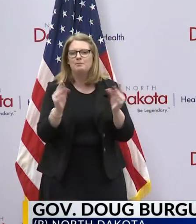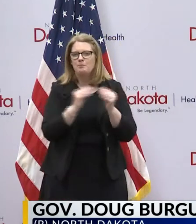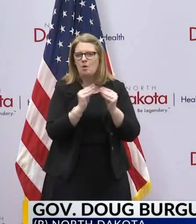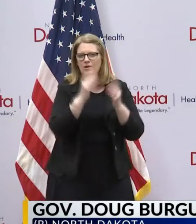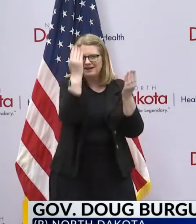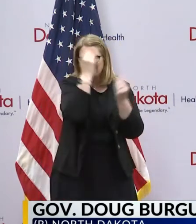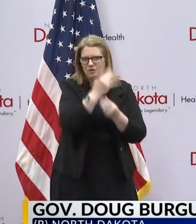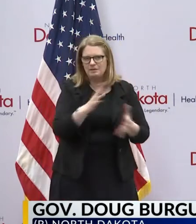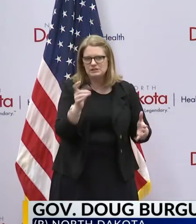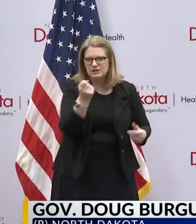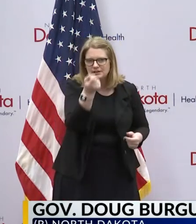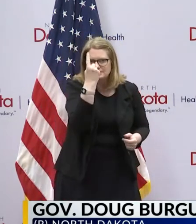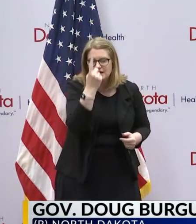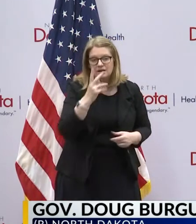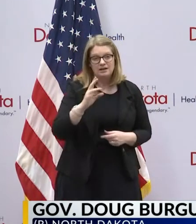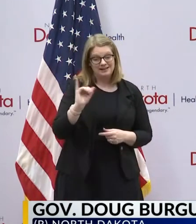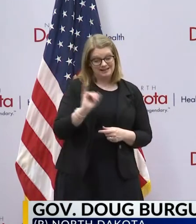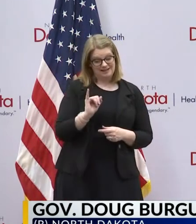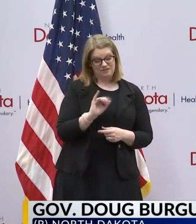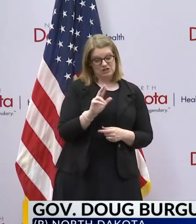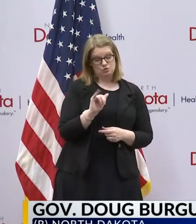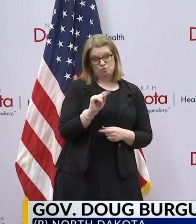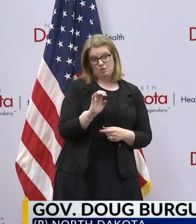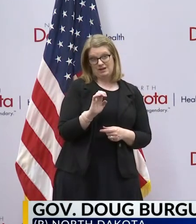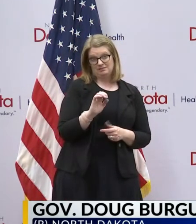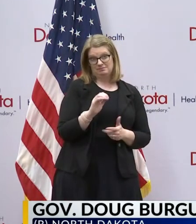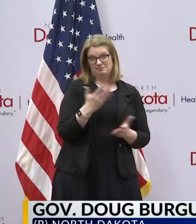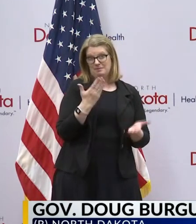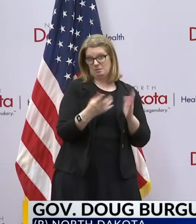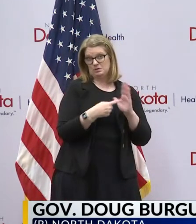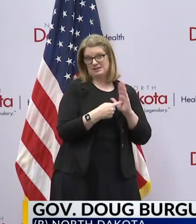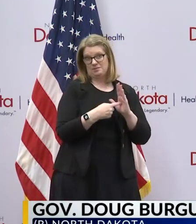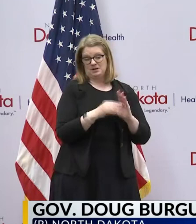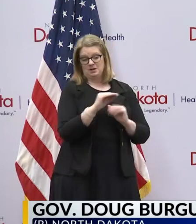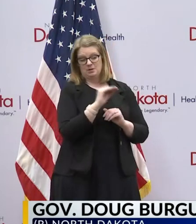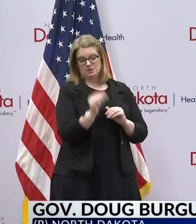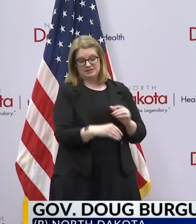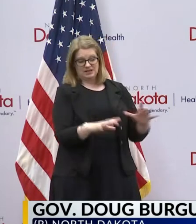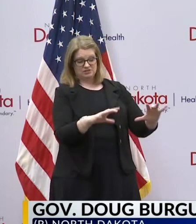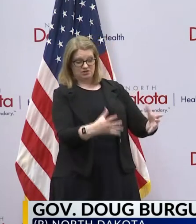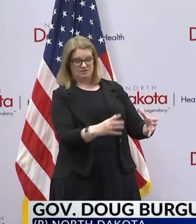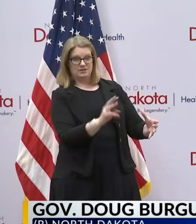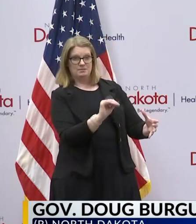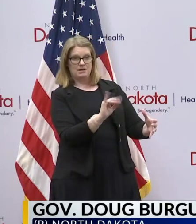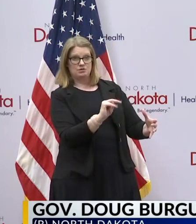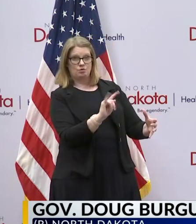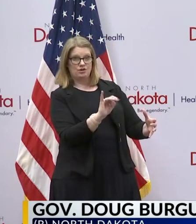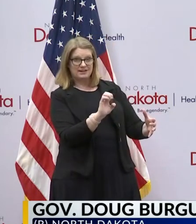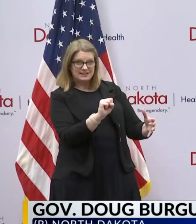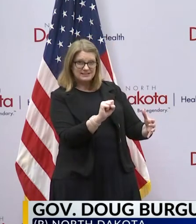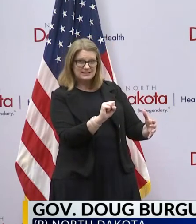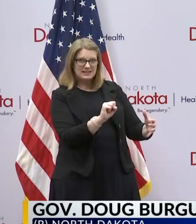WILL TRY TO DRAW CONCLUSIONS BUT WE REALLY NEED TO GET MORE DATA TO UNDERSTAND BECAUSE THE